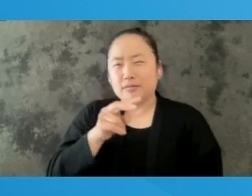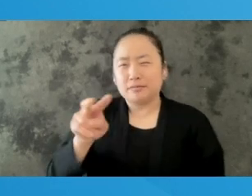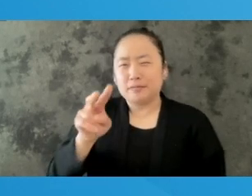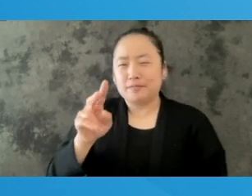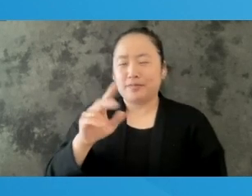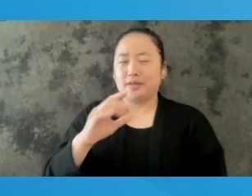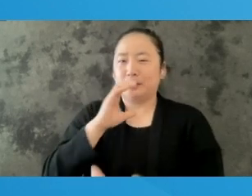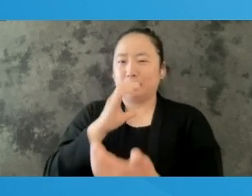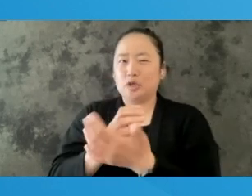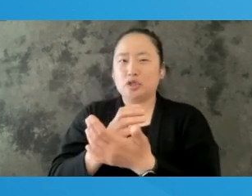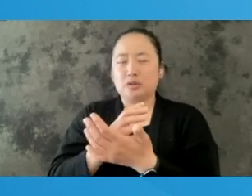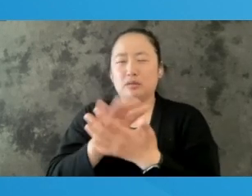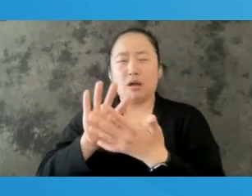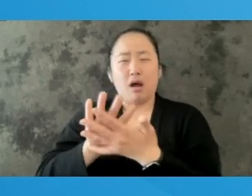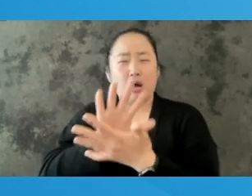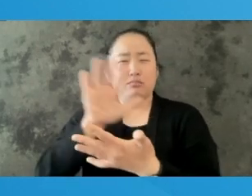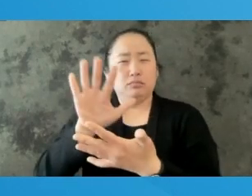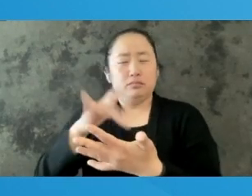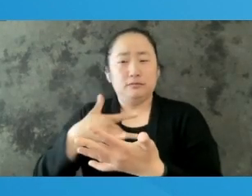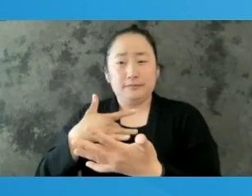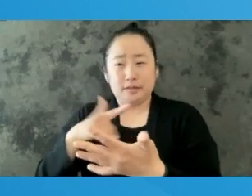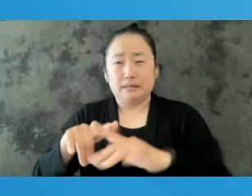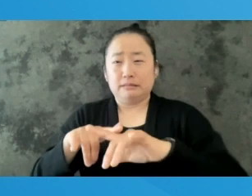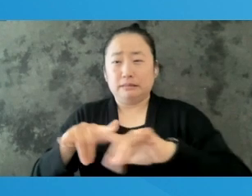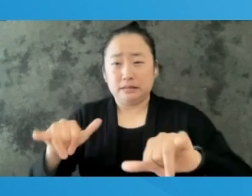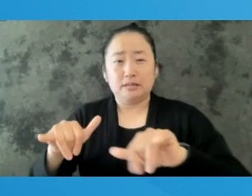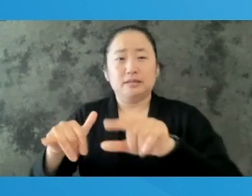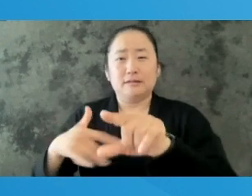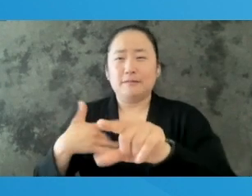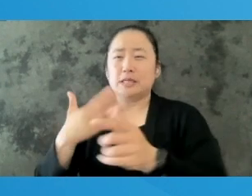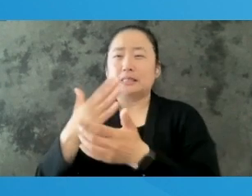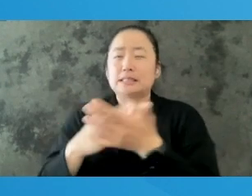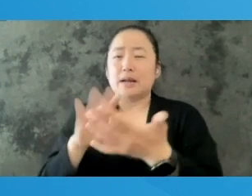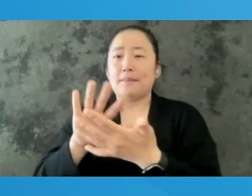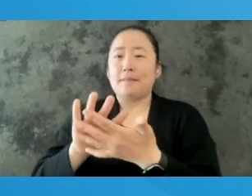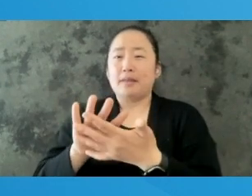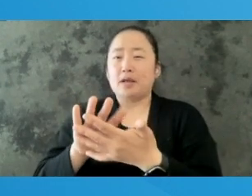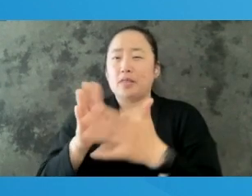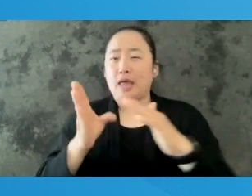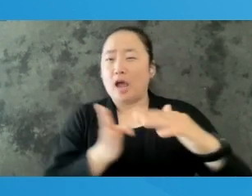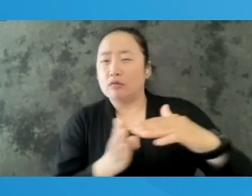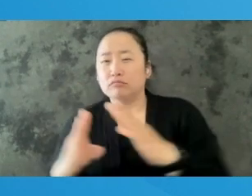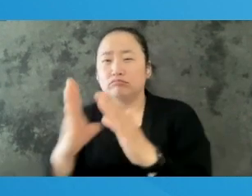But maybe there are some representational elements to that road like line, that figure